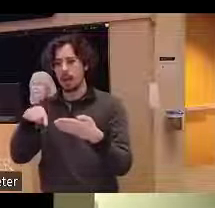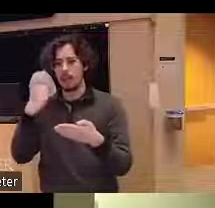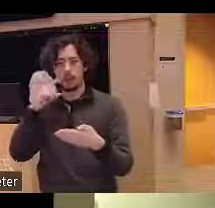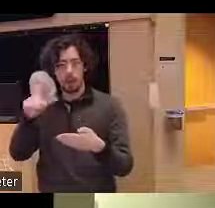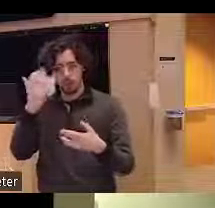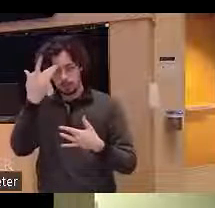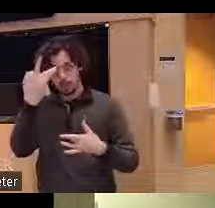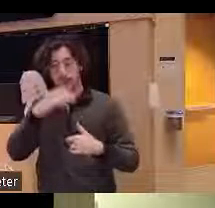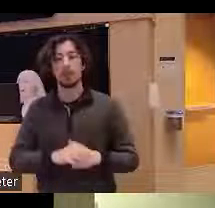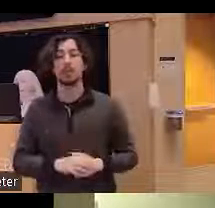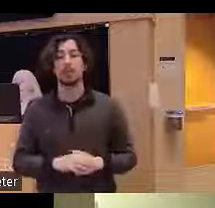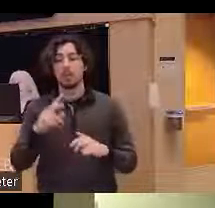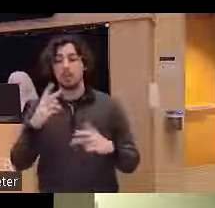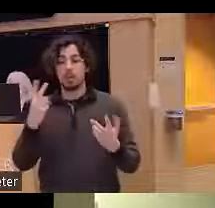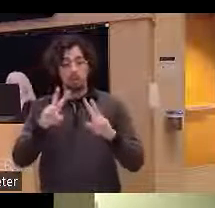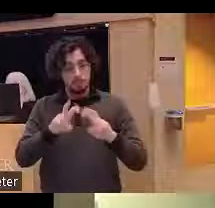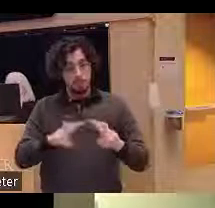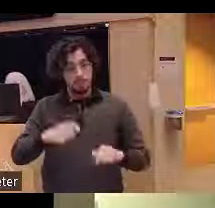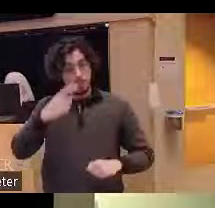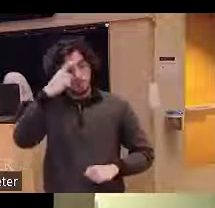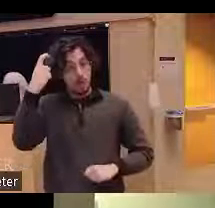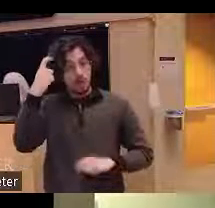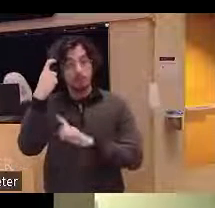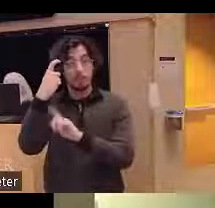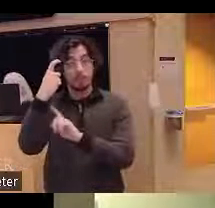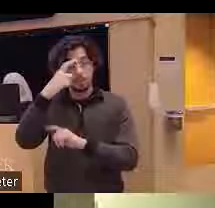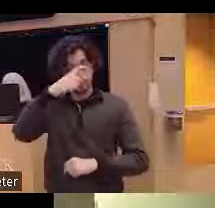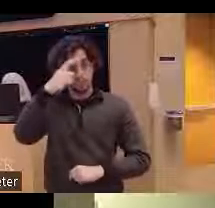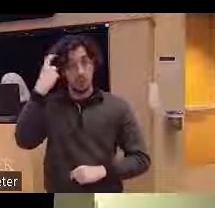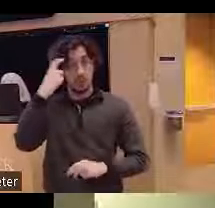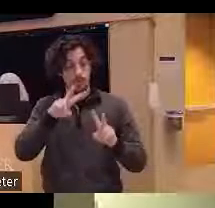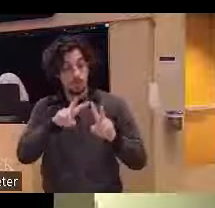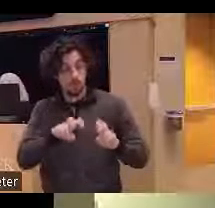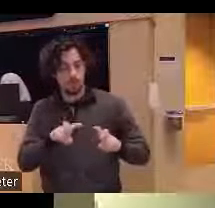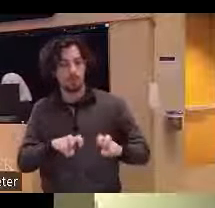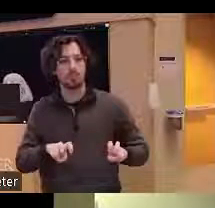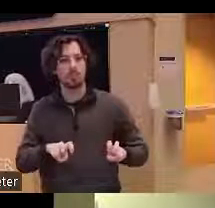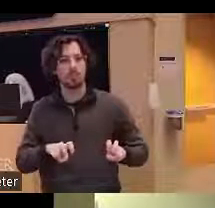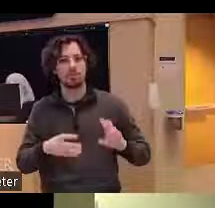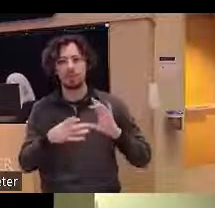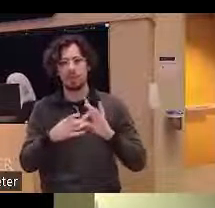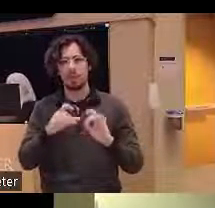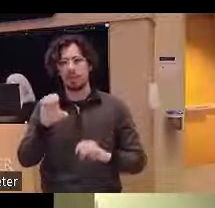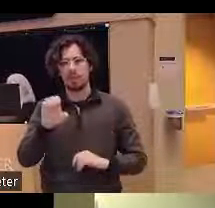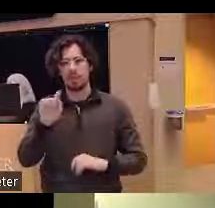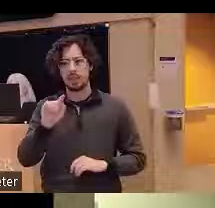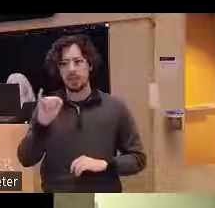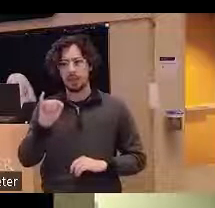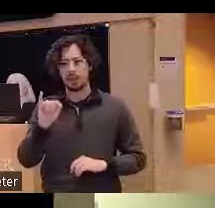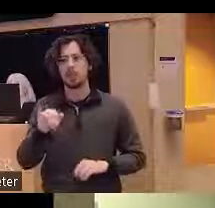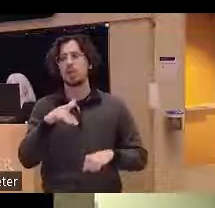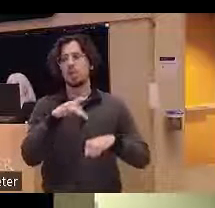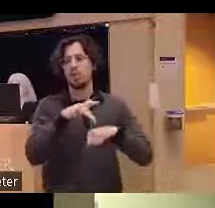not surprisingly if you look at trauma this was with um the ETI the early trauma inventory which